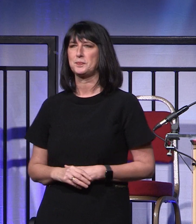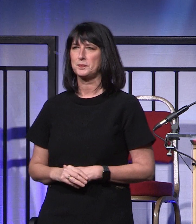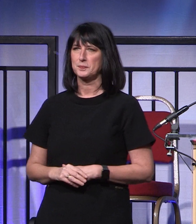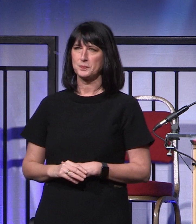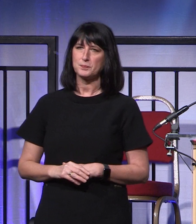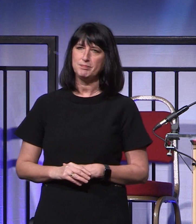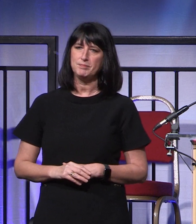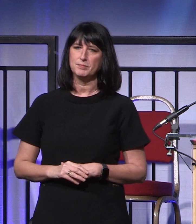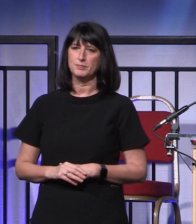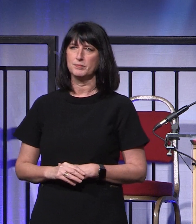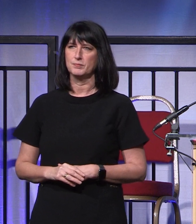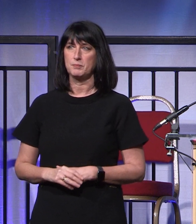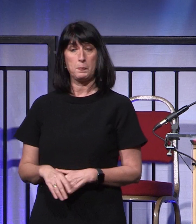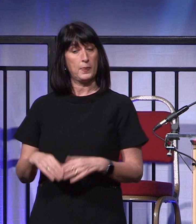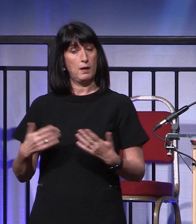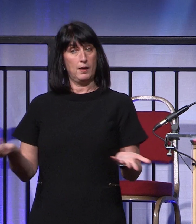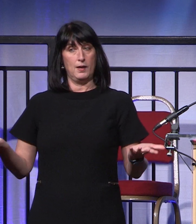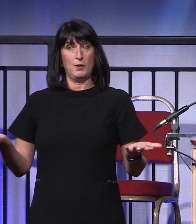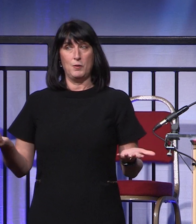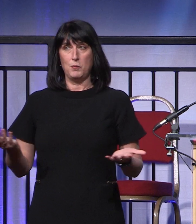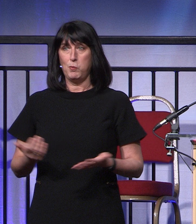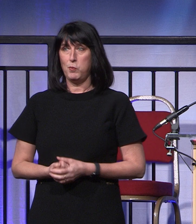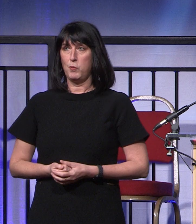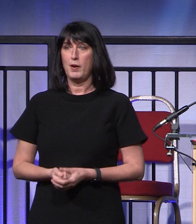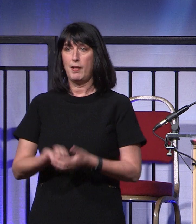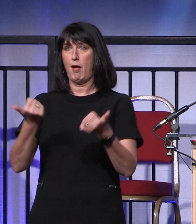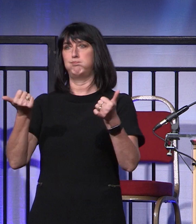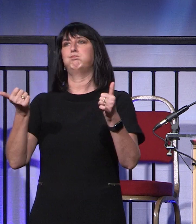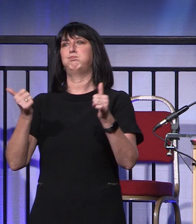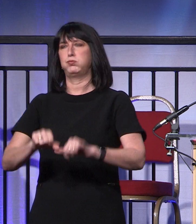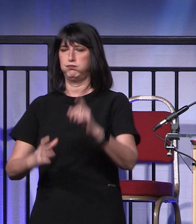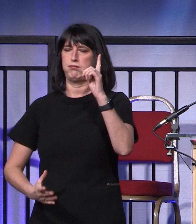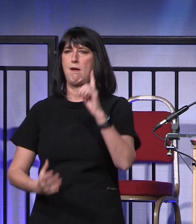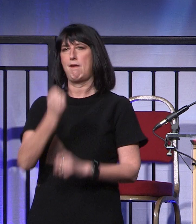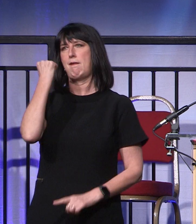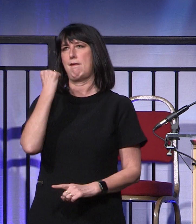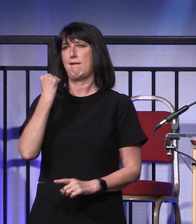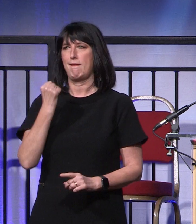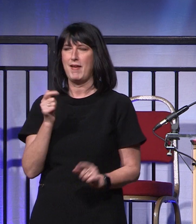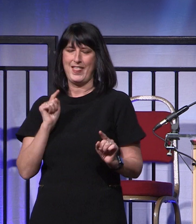well it's finally here a day that you've all no doubt been dreaming of for a long